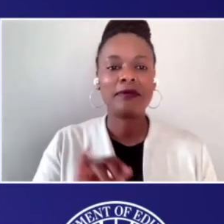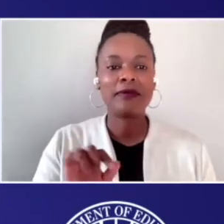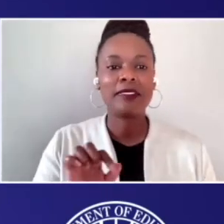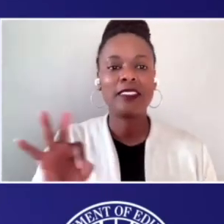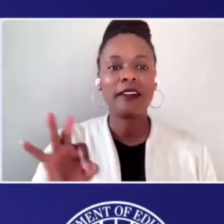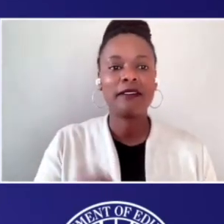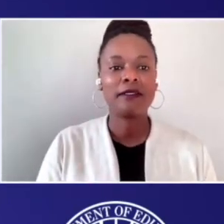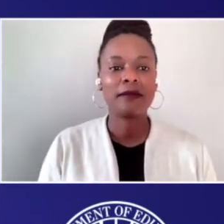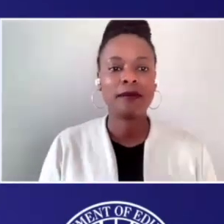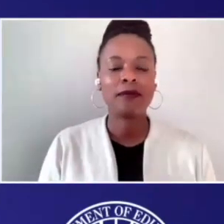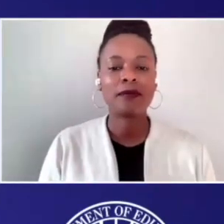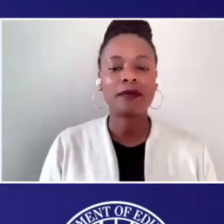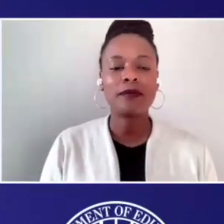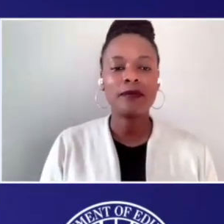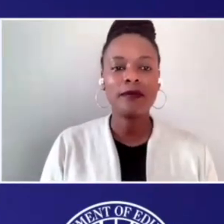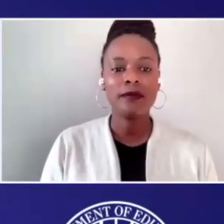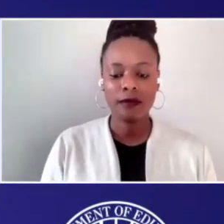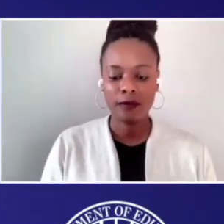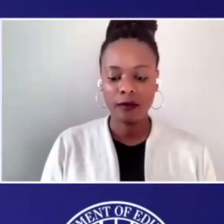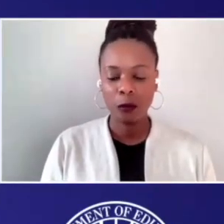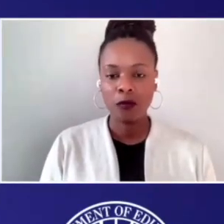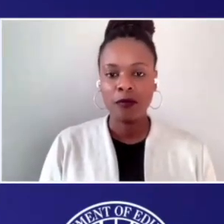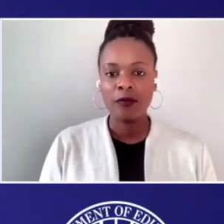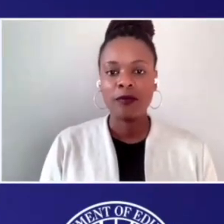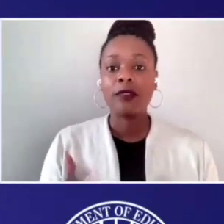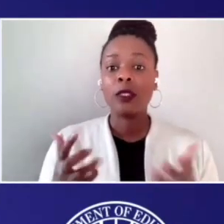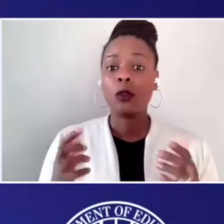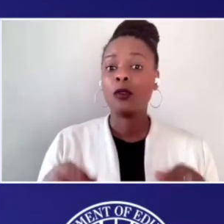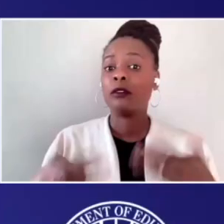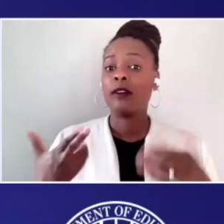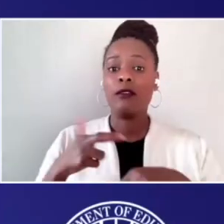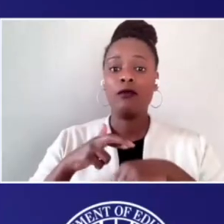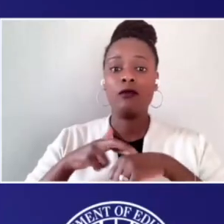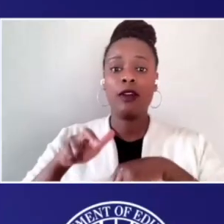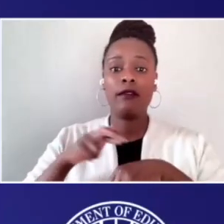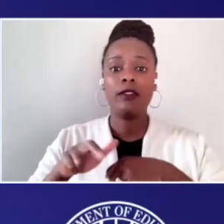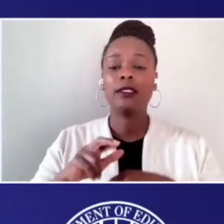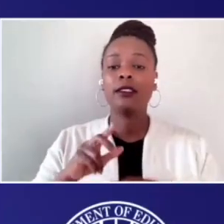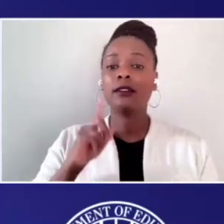Yeah. I just wanted to provide a reference on the dear colleague letter that Tamy just